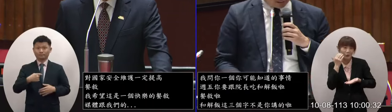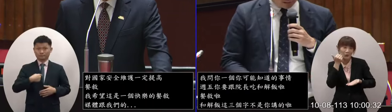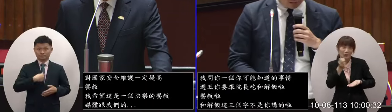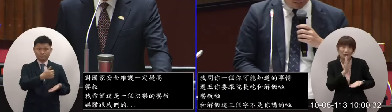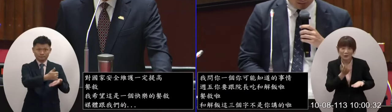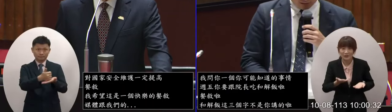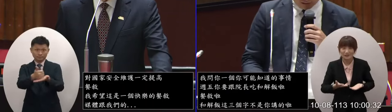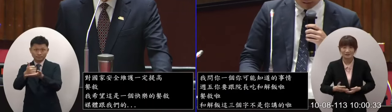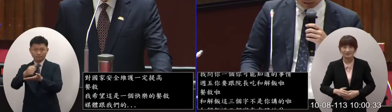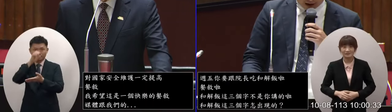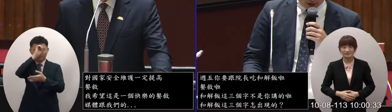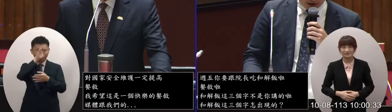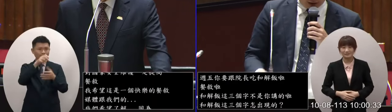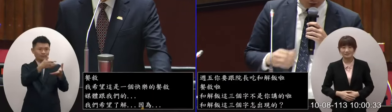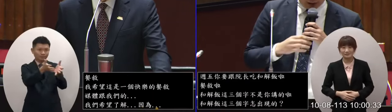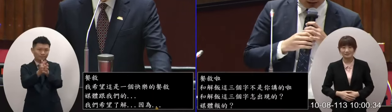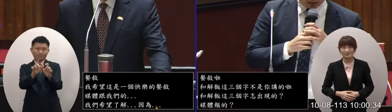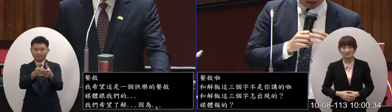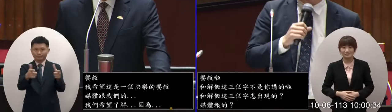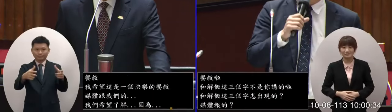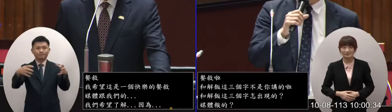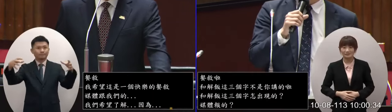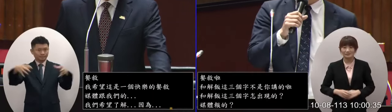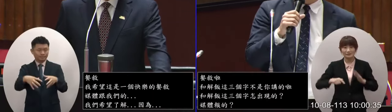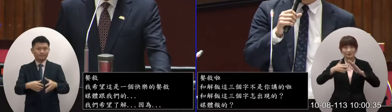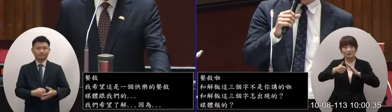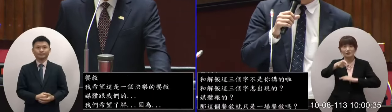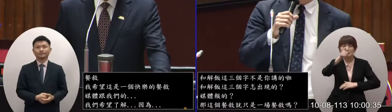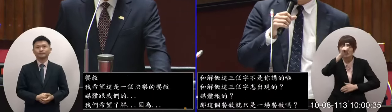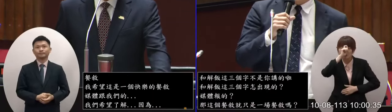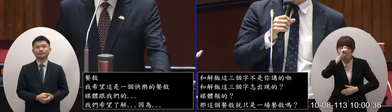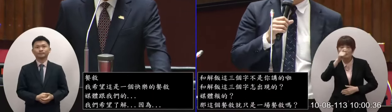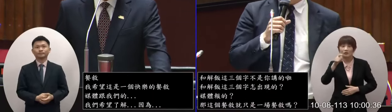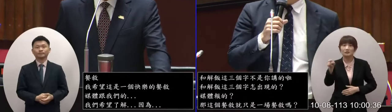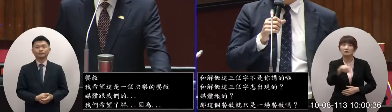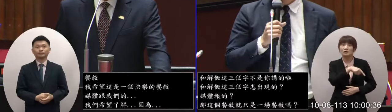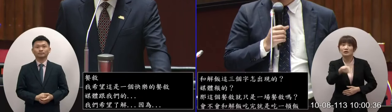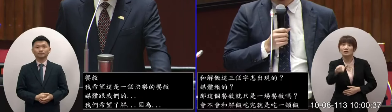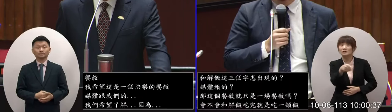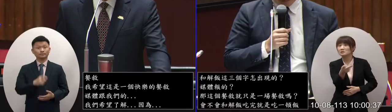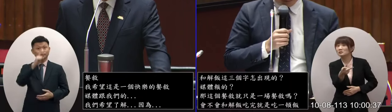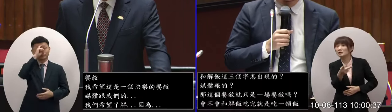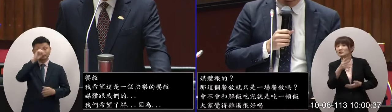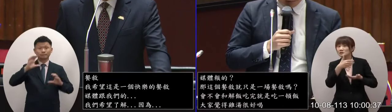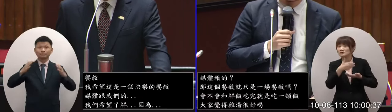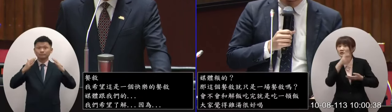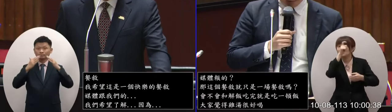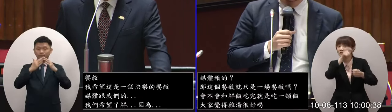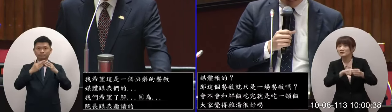members of the three political groups. Dean, what results do you expect to achieve? We hope that the country will continue to move forward.